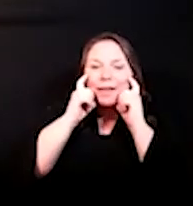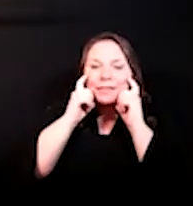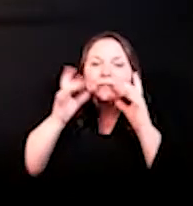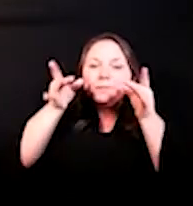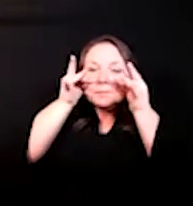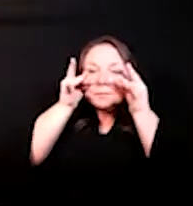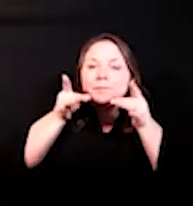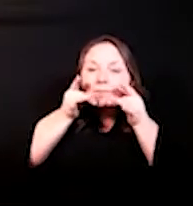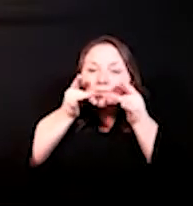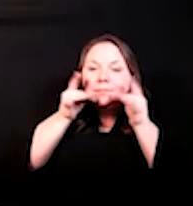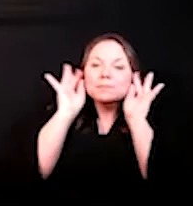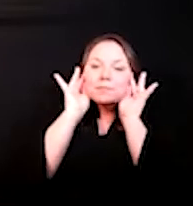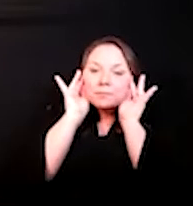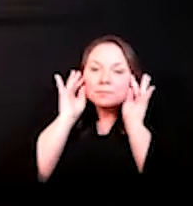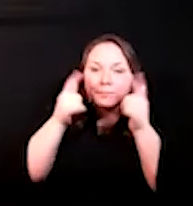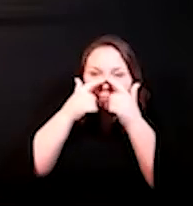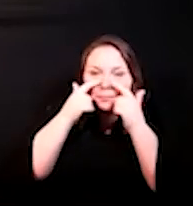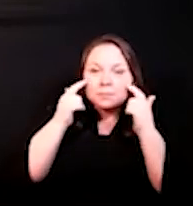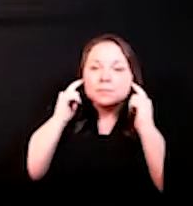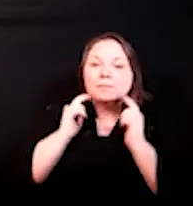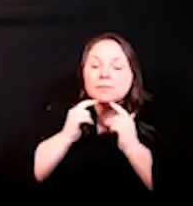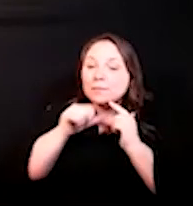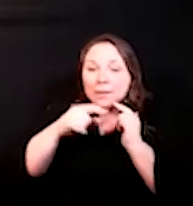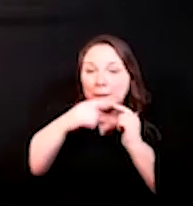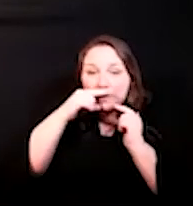FITS. IT'S IMPORTANT TO HAVE A NICE, TIGHT FIT AROUND YOUR